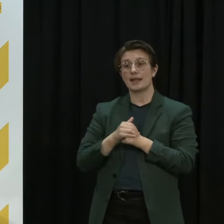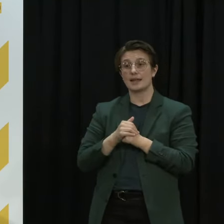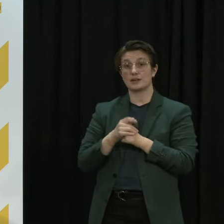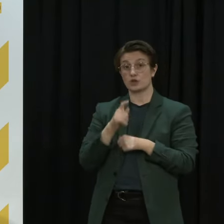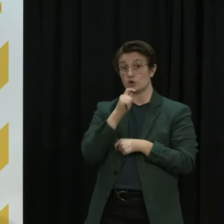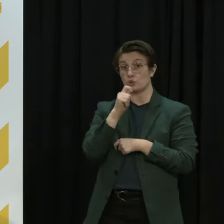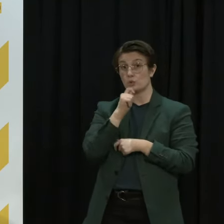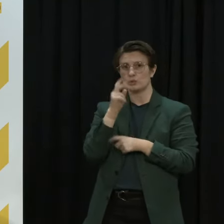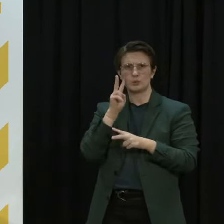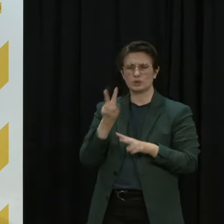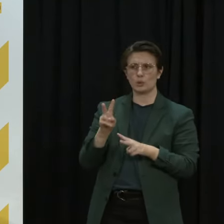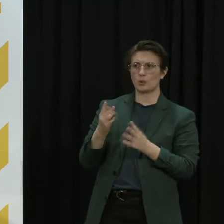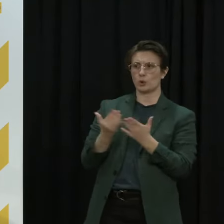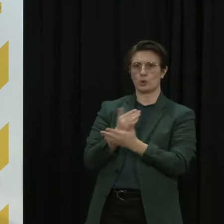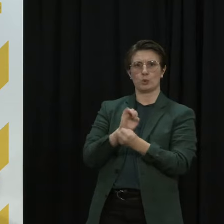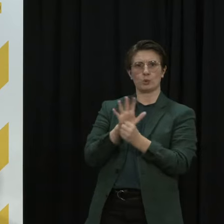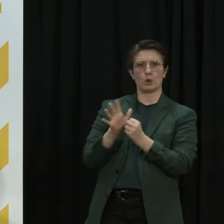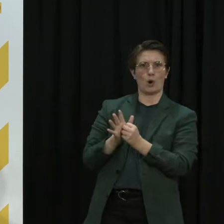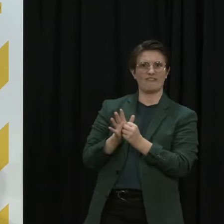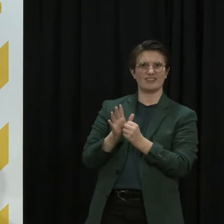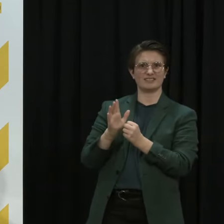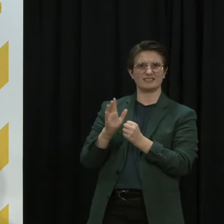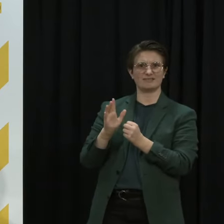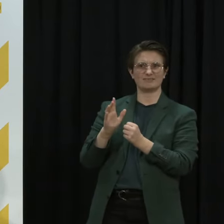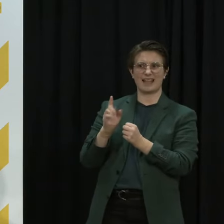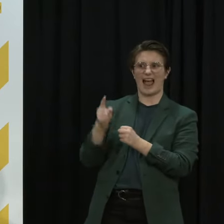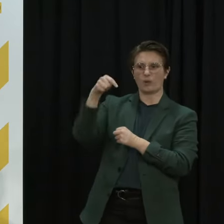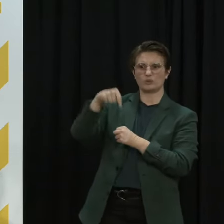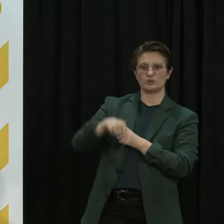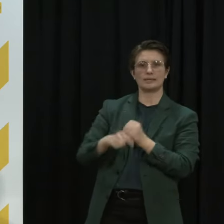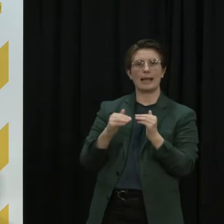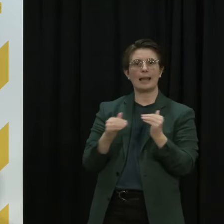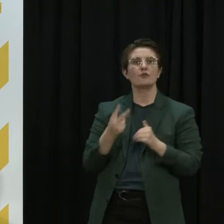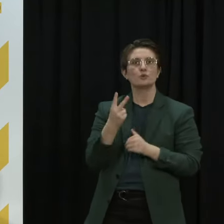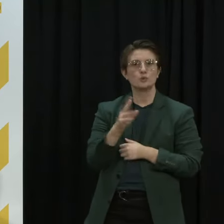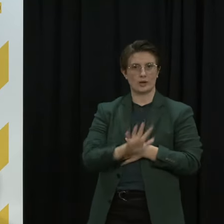that following taking public health advice. That was following yesterday's